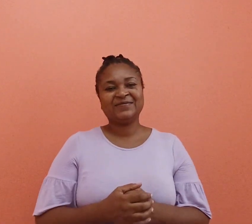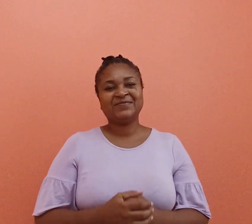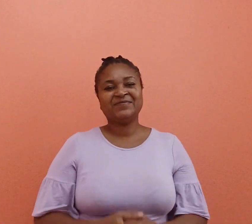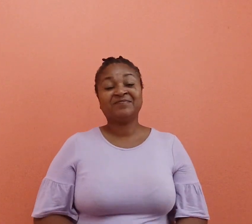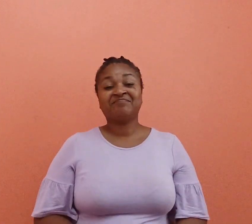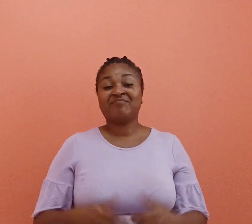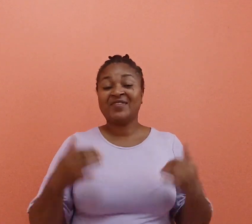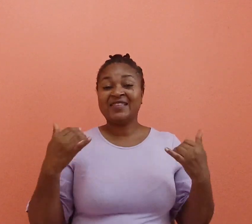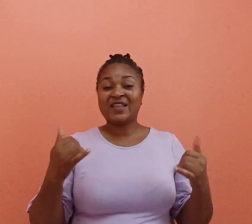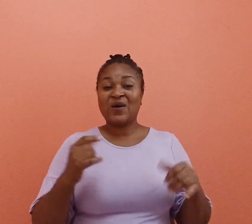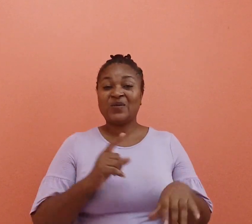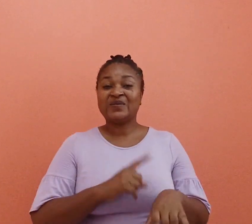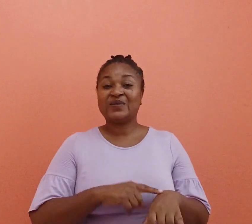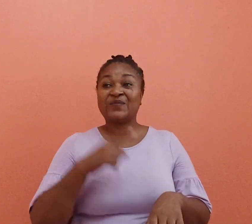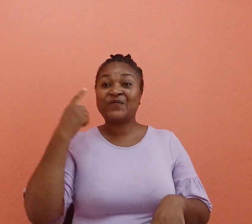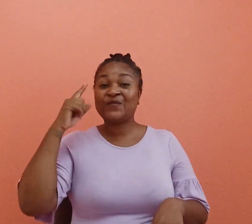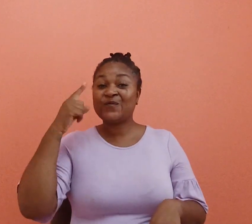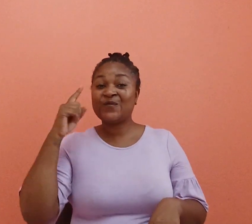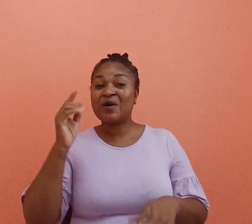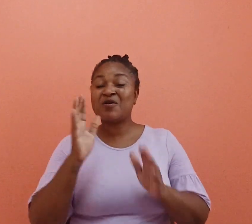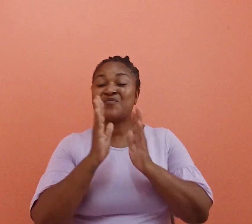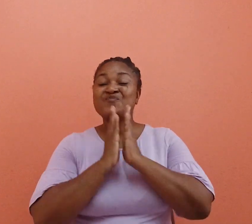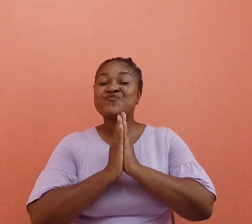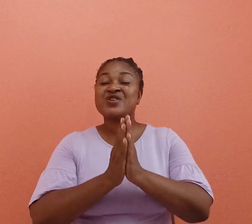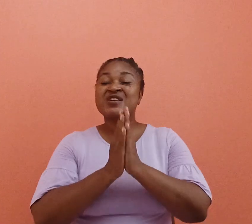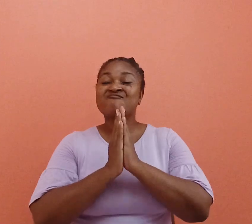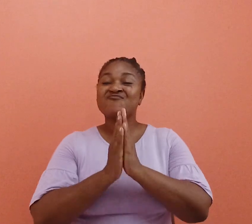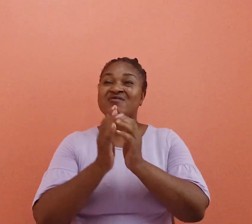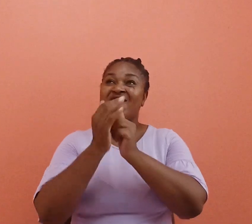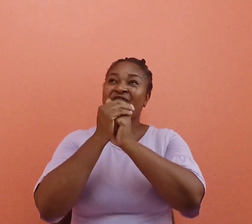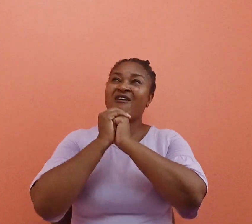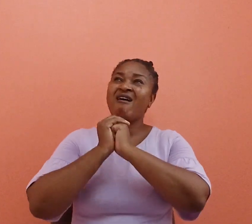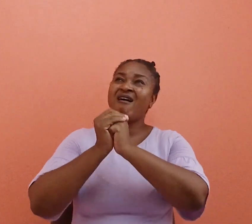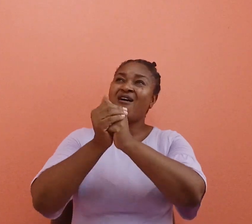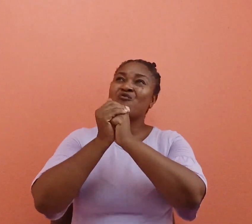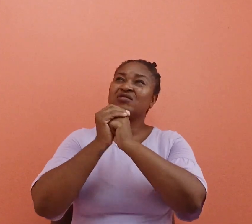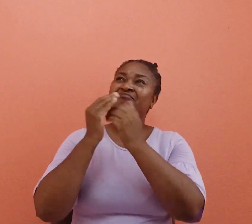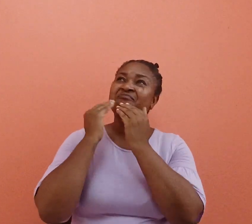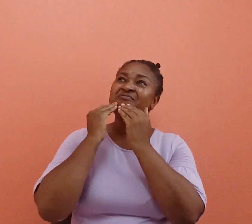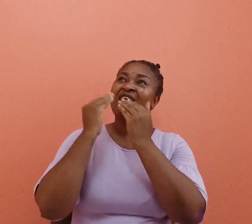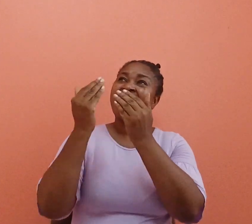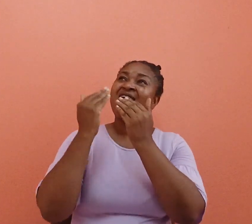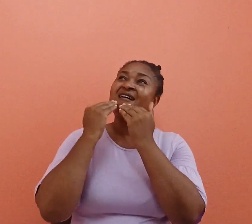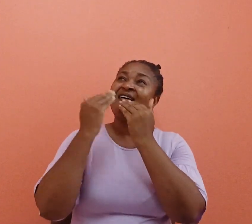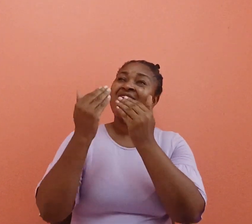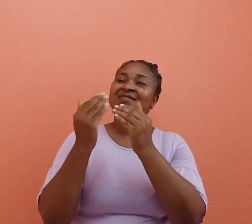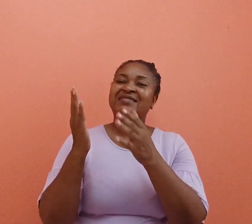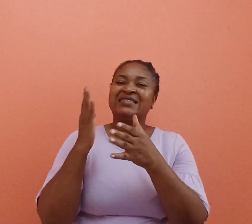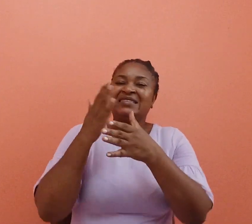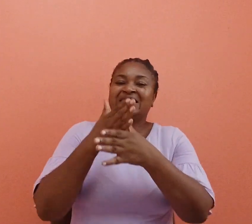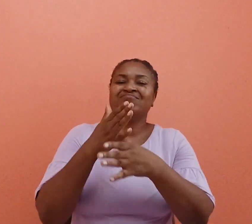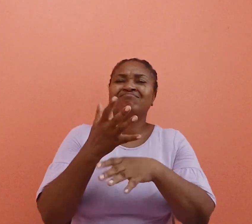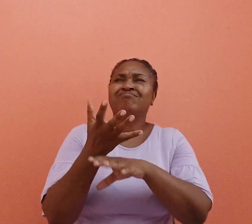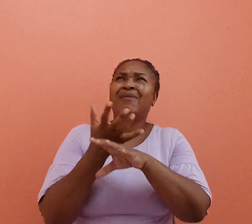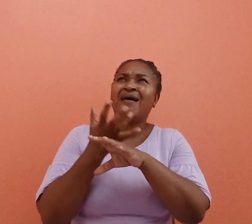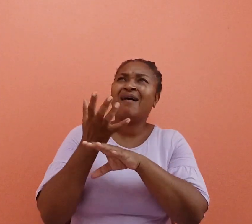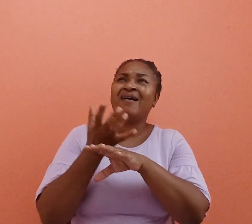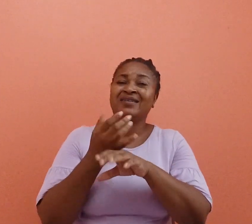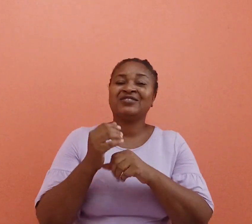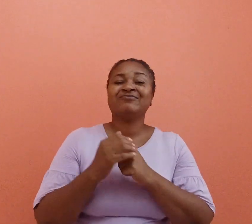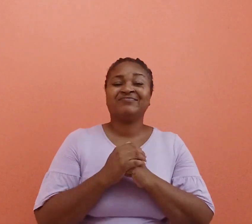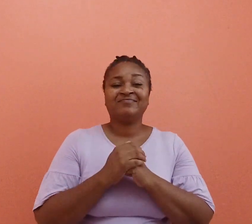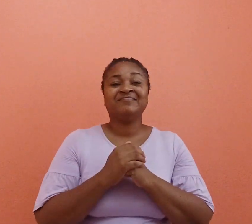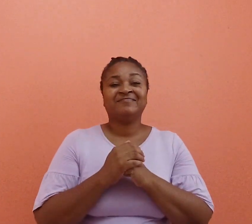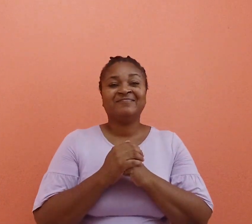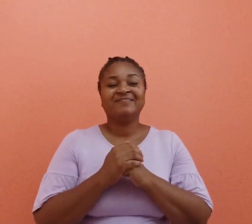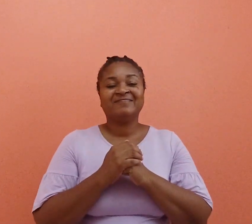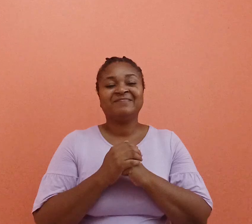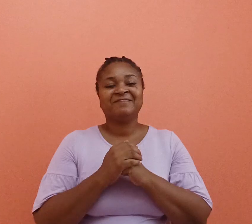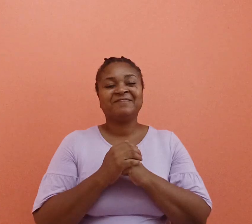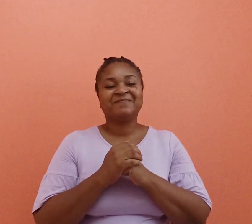So now it is time for our prayer of adoration, thanksgiving and intercession.